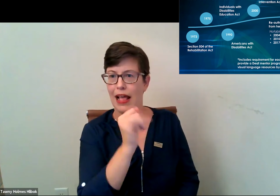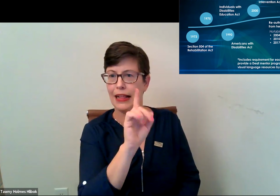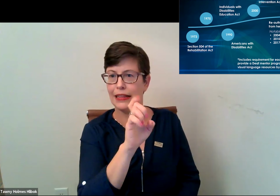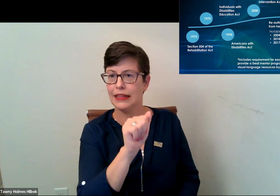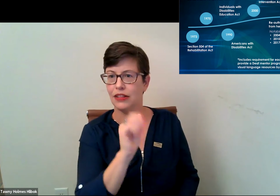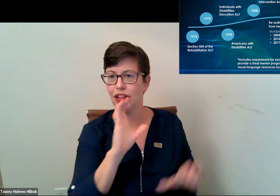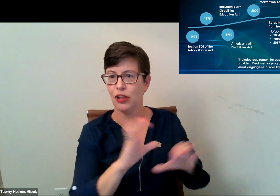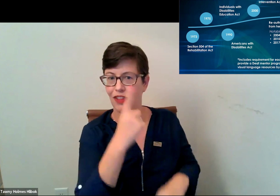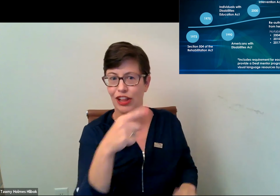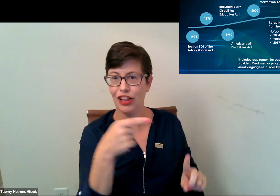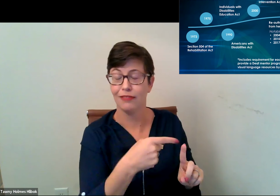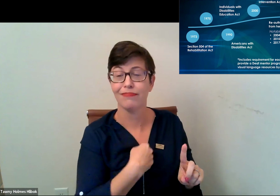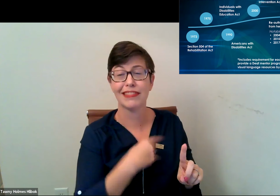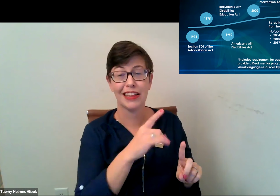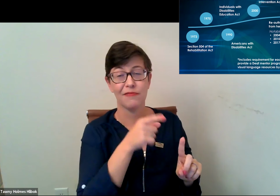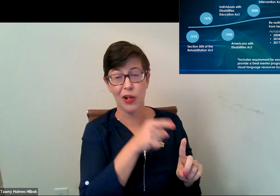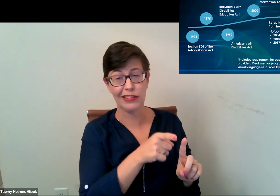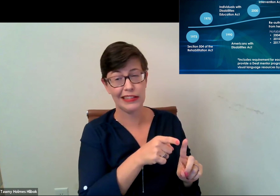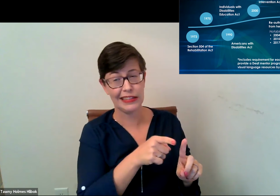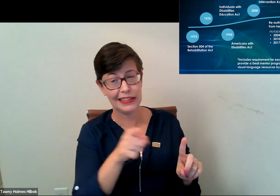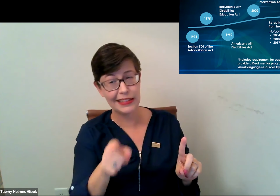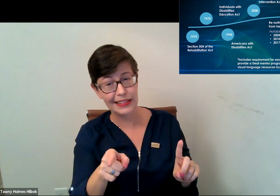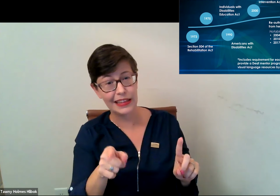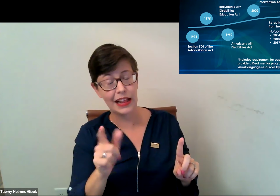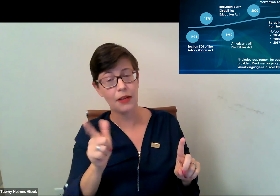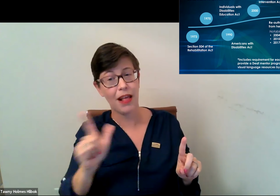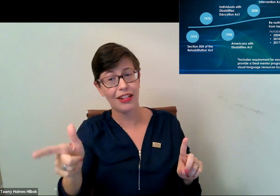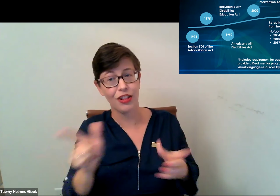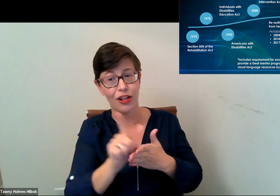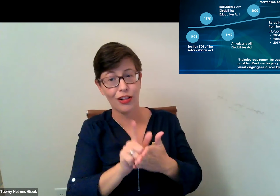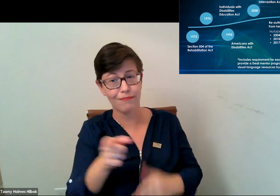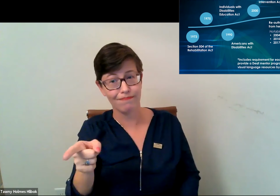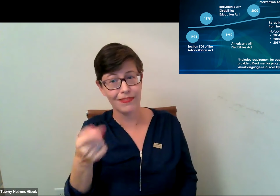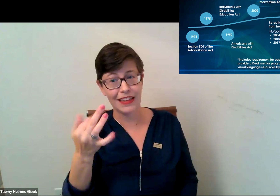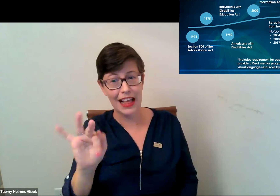and families had to fight very hard to get certain things that they needed within the educational system for their children.